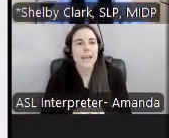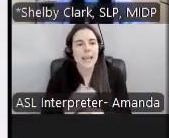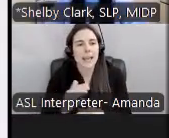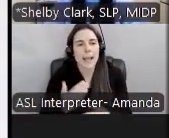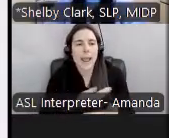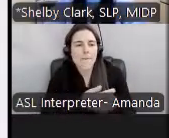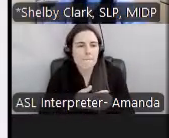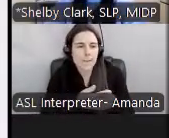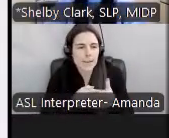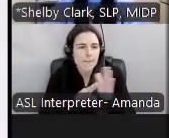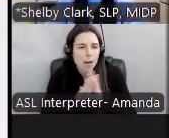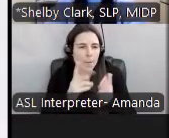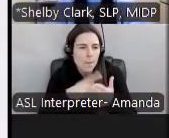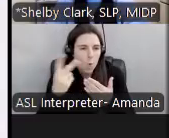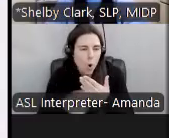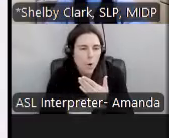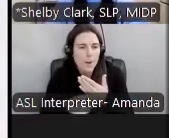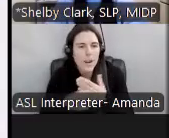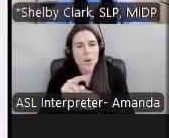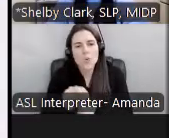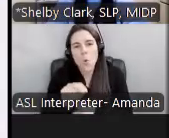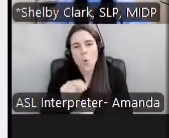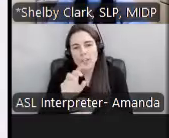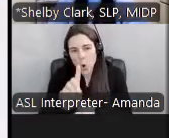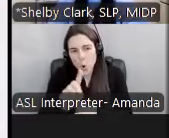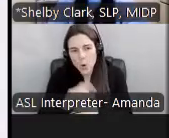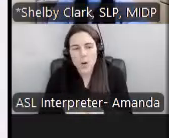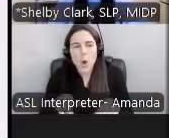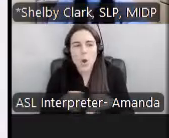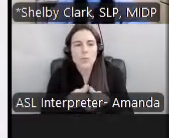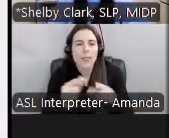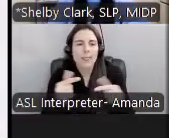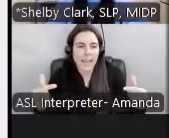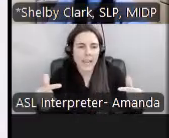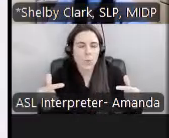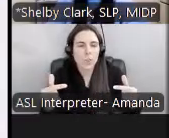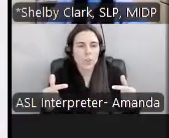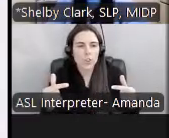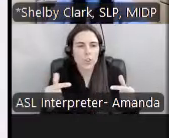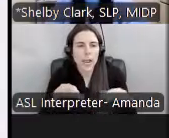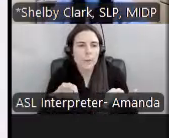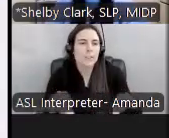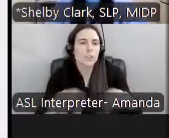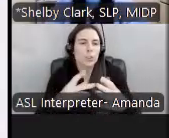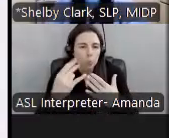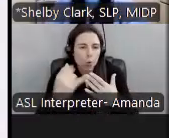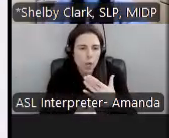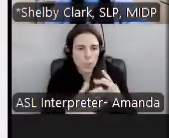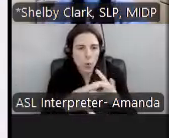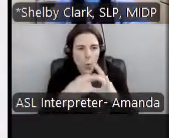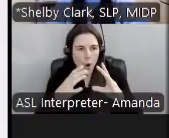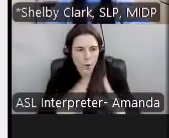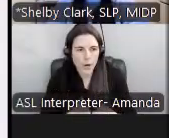serve as the language acquisition Project Coordinator for the North Dakota Early Hearing Detection and Intervention Program.